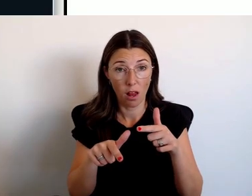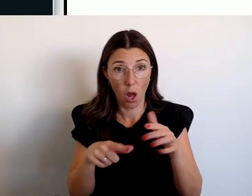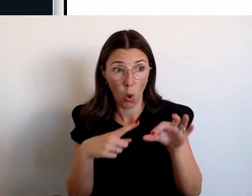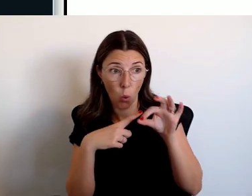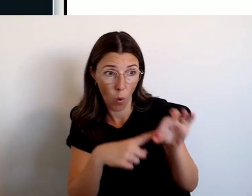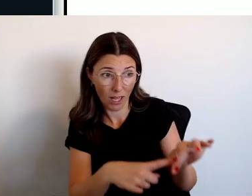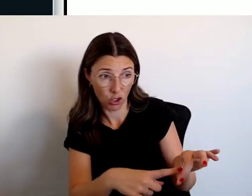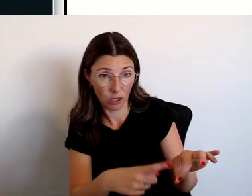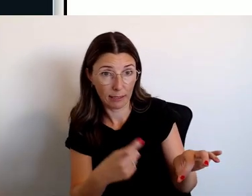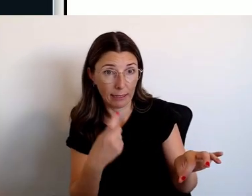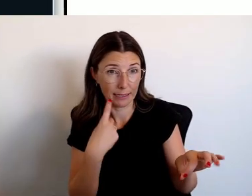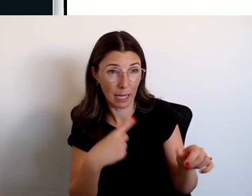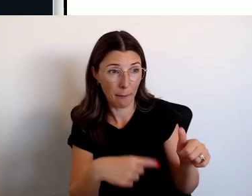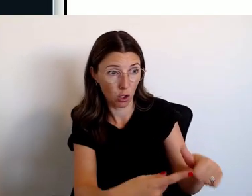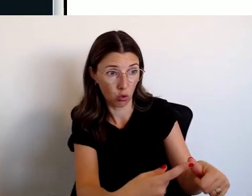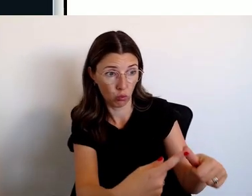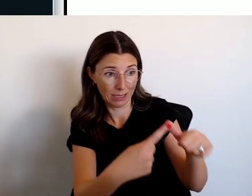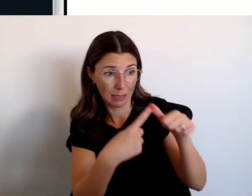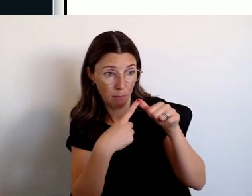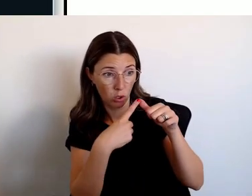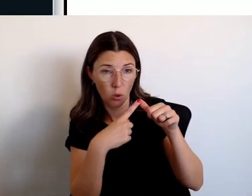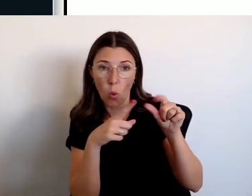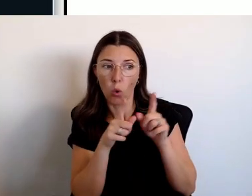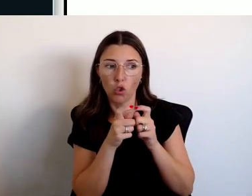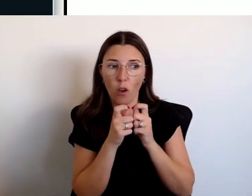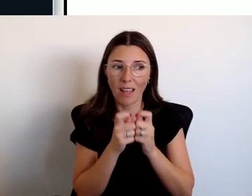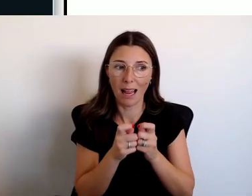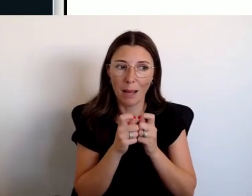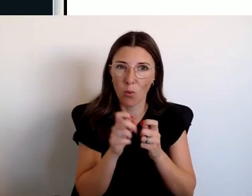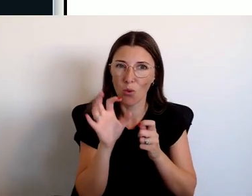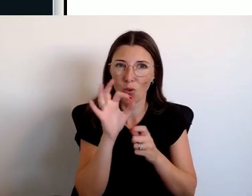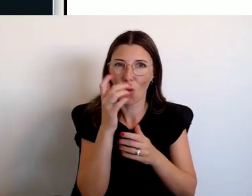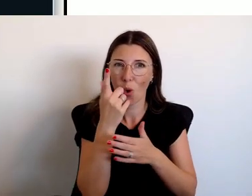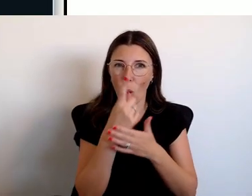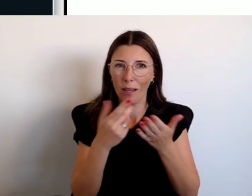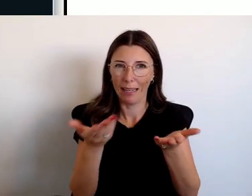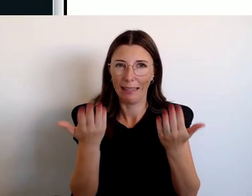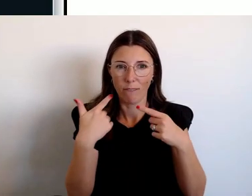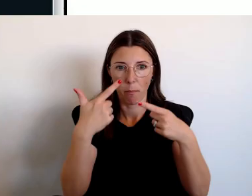you're getting back are also equally valuable. So instead of just getting a list of saying, here's